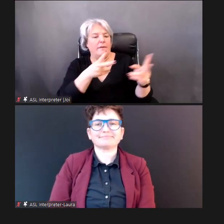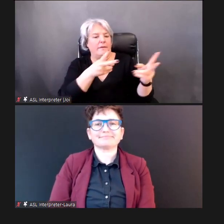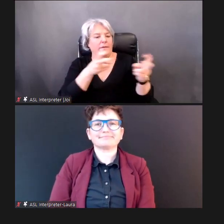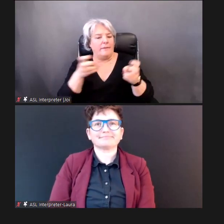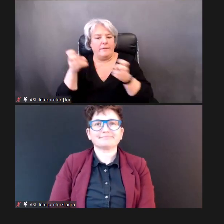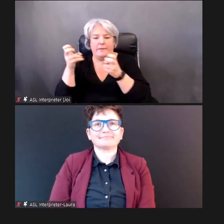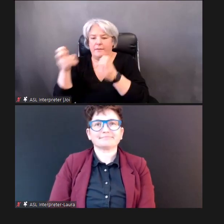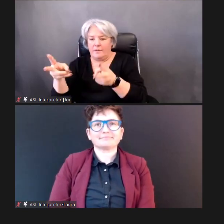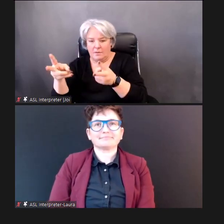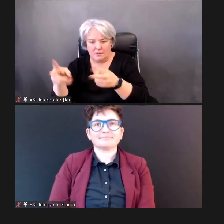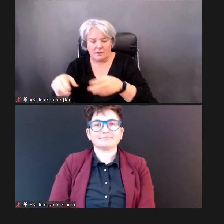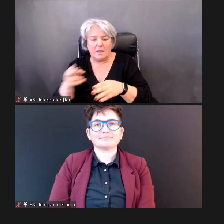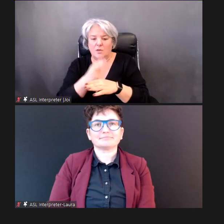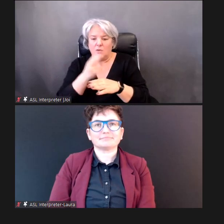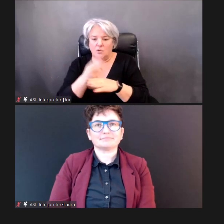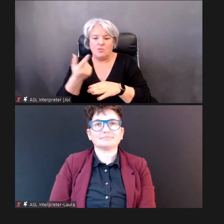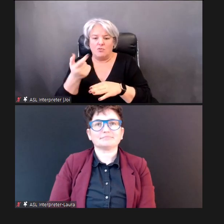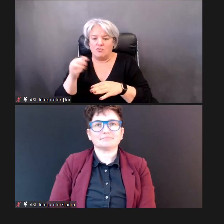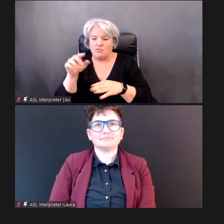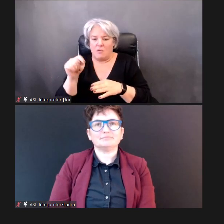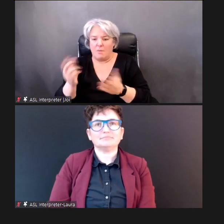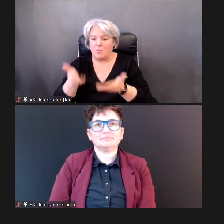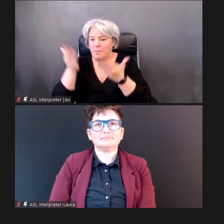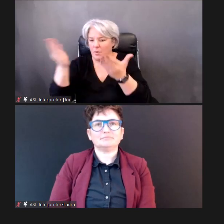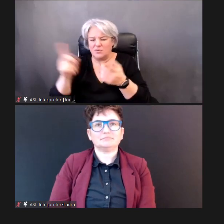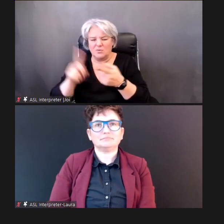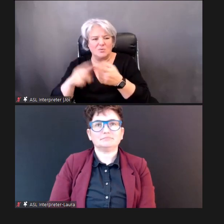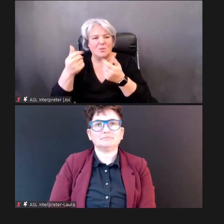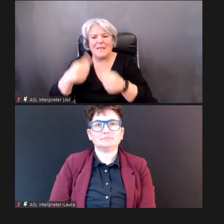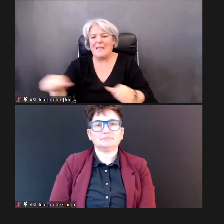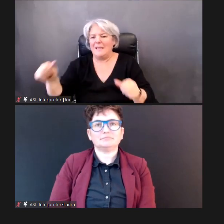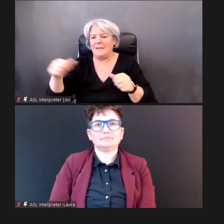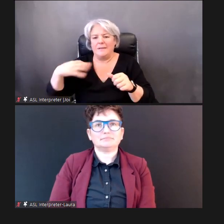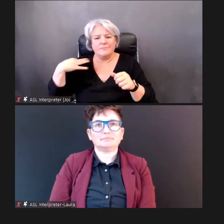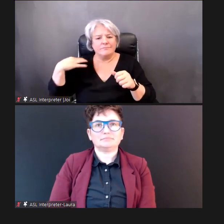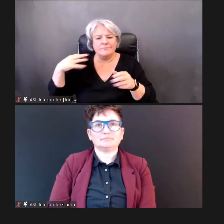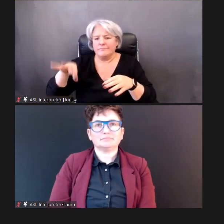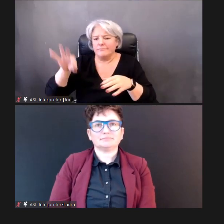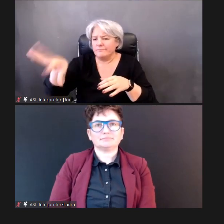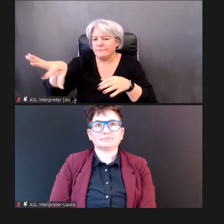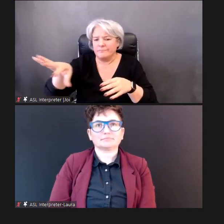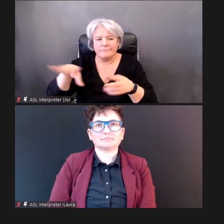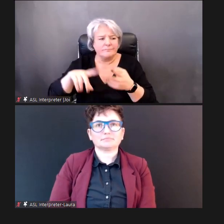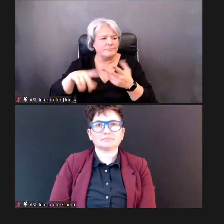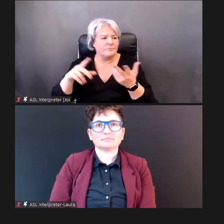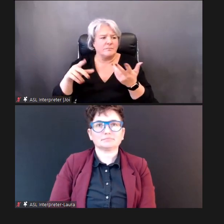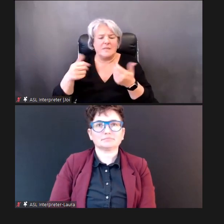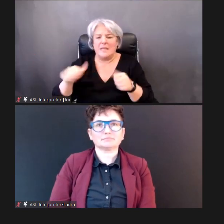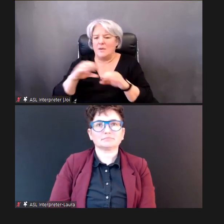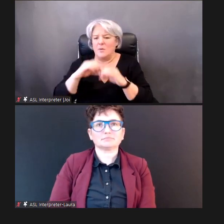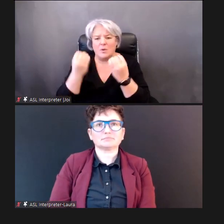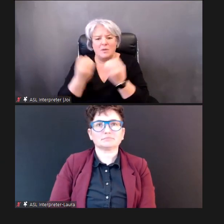that as a grant proposal to any charity